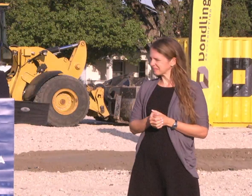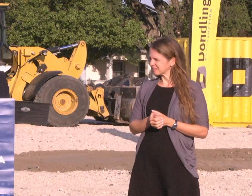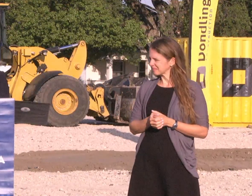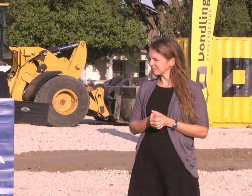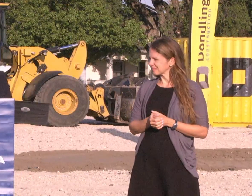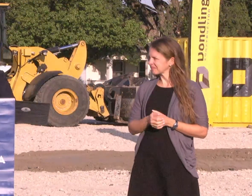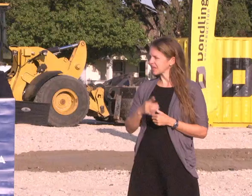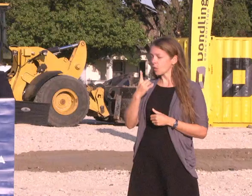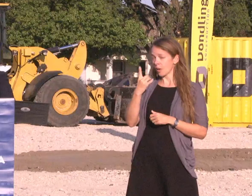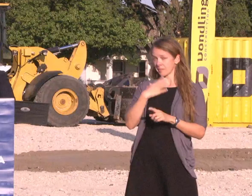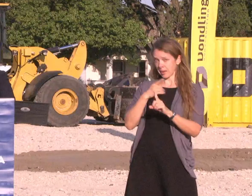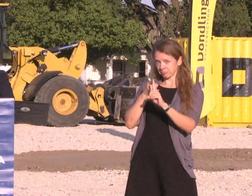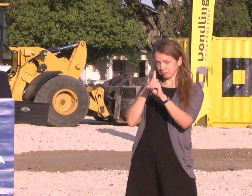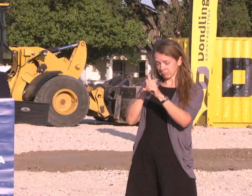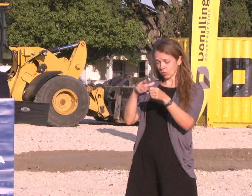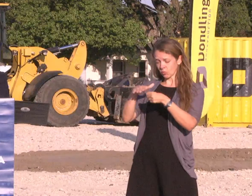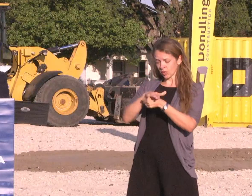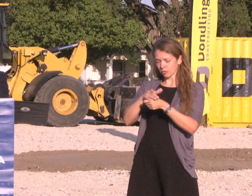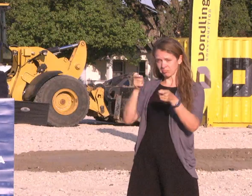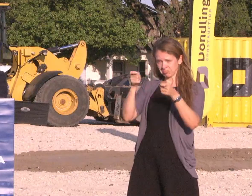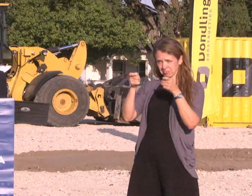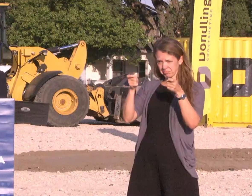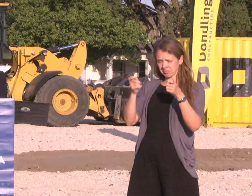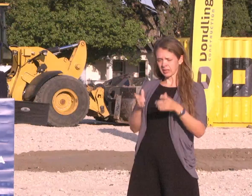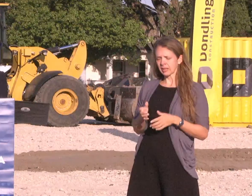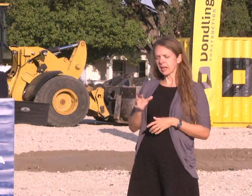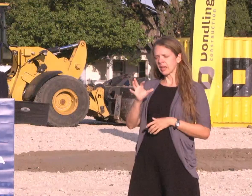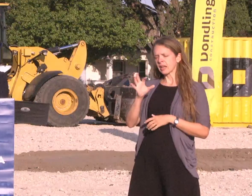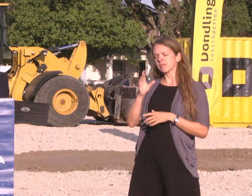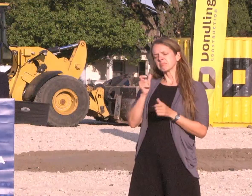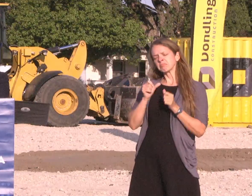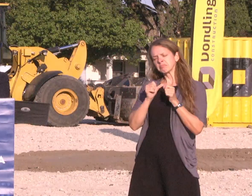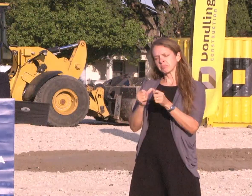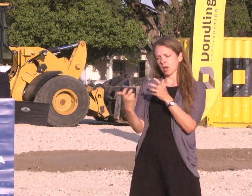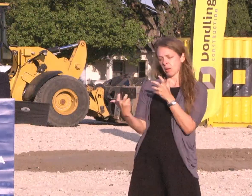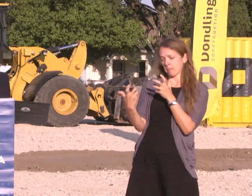one of my goals as the regional administrator is to continue the partnership between FTA and